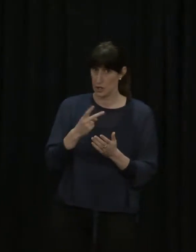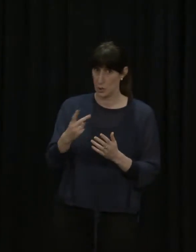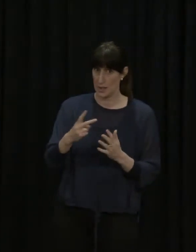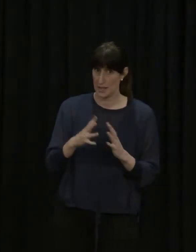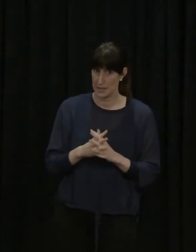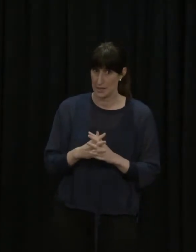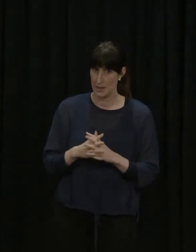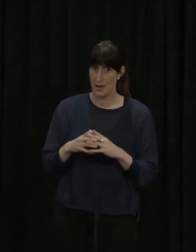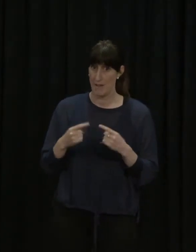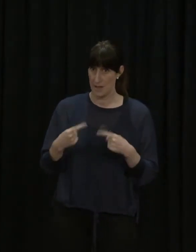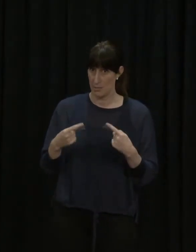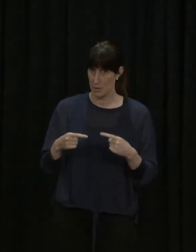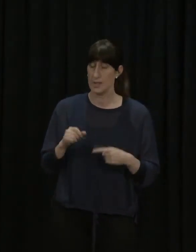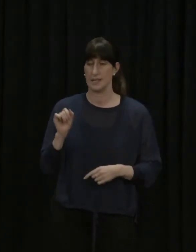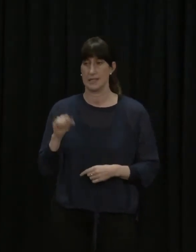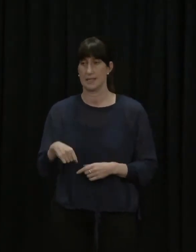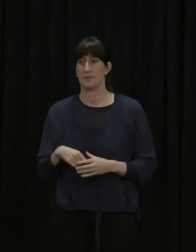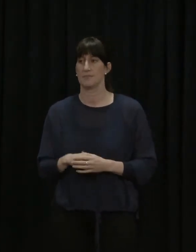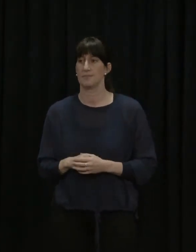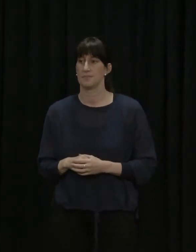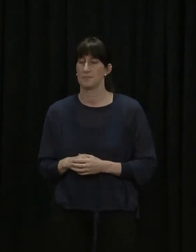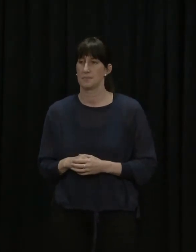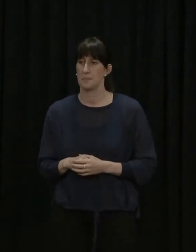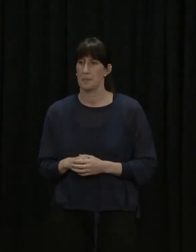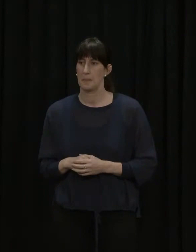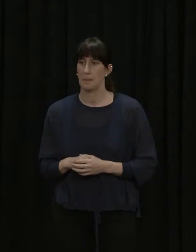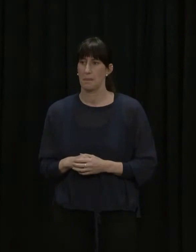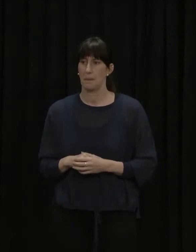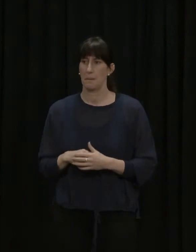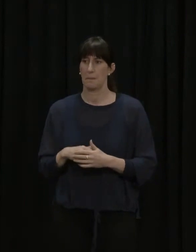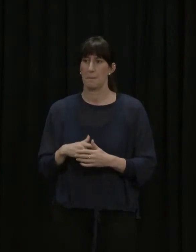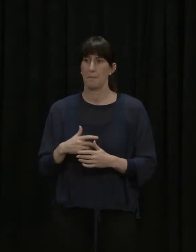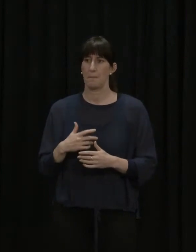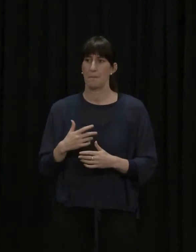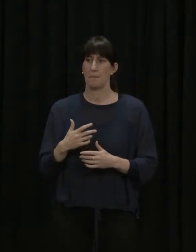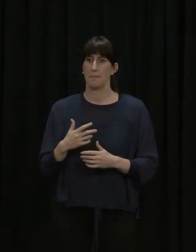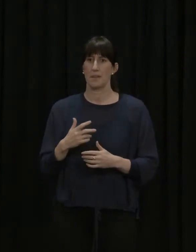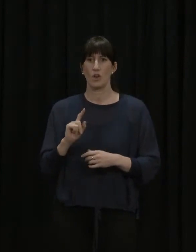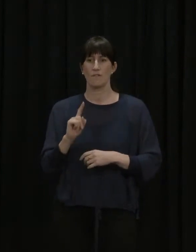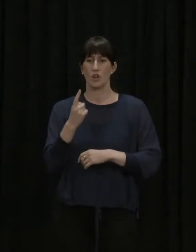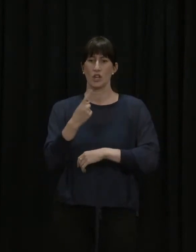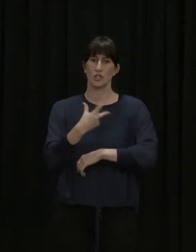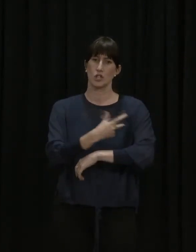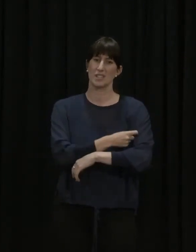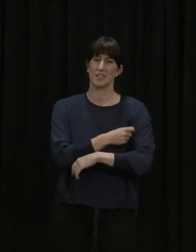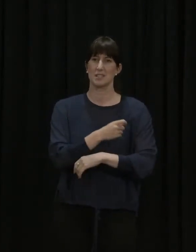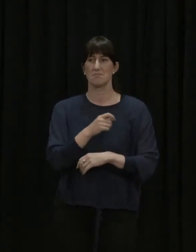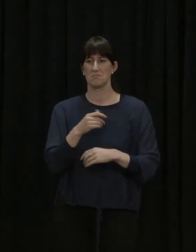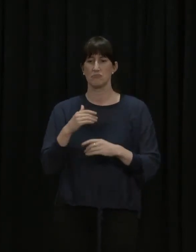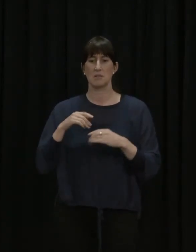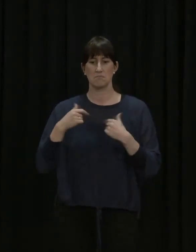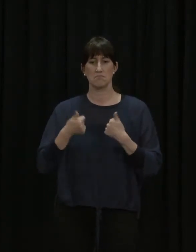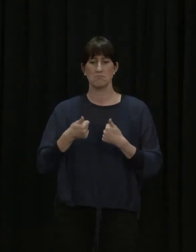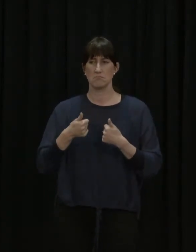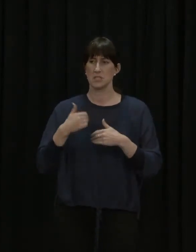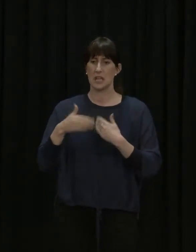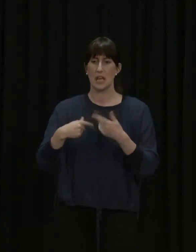certificate and that it be available the next couple of weeks >> given how low the